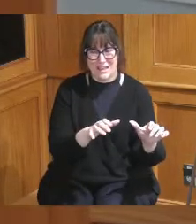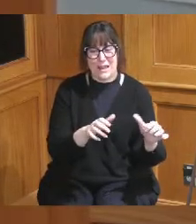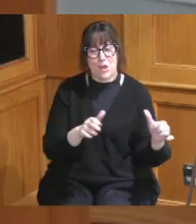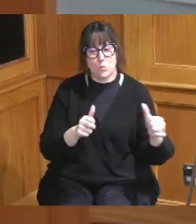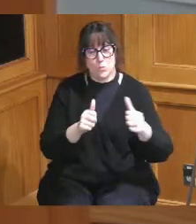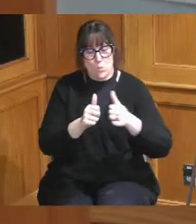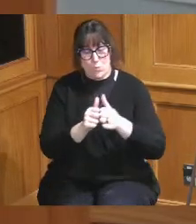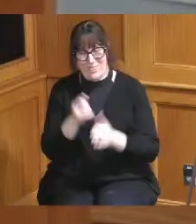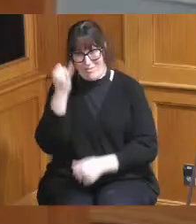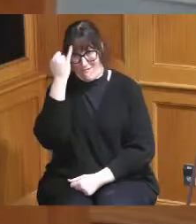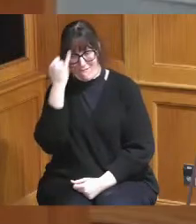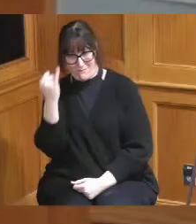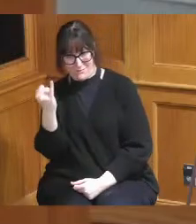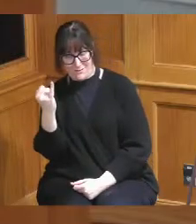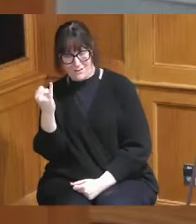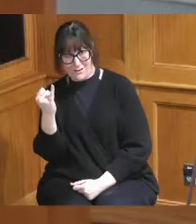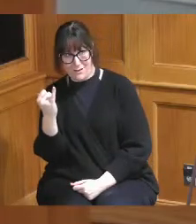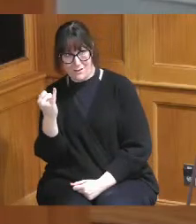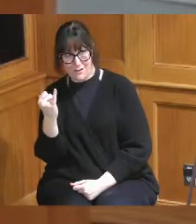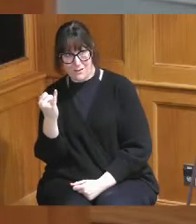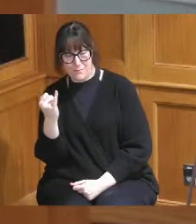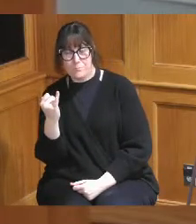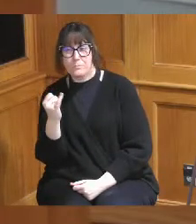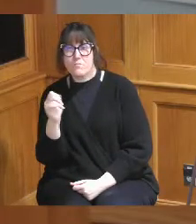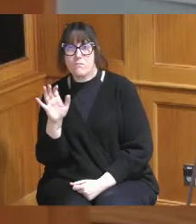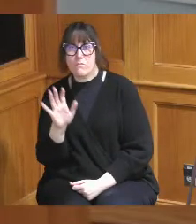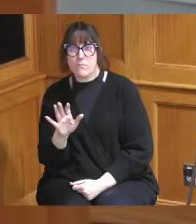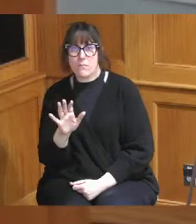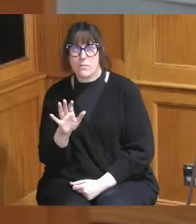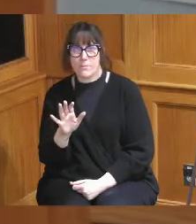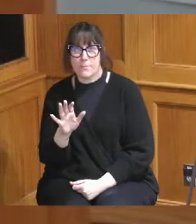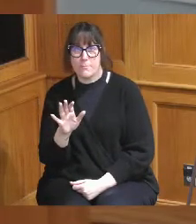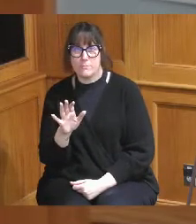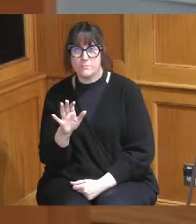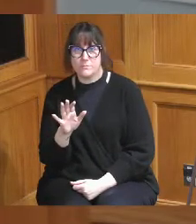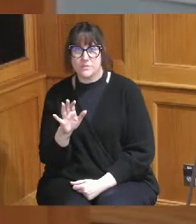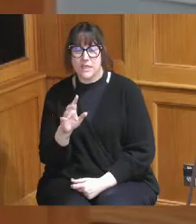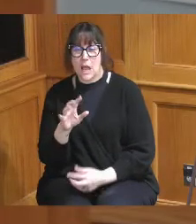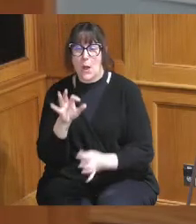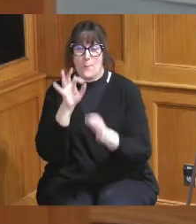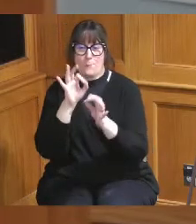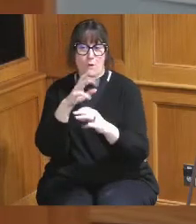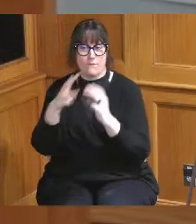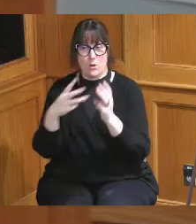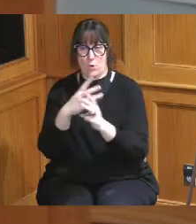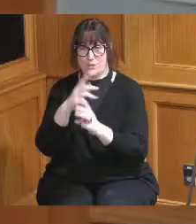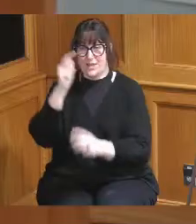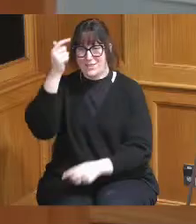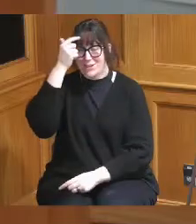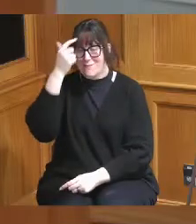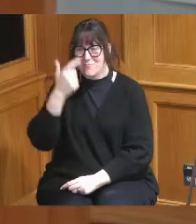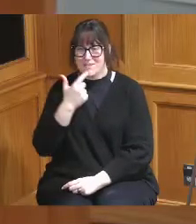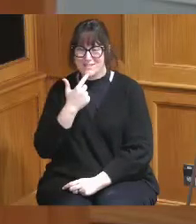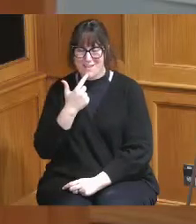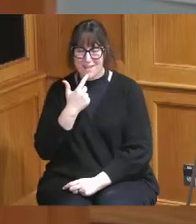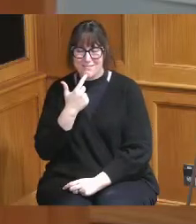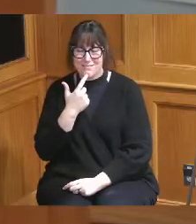the idea that re to there they in an Ideal World the government says we're going to every decision